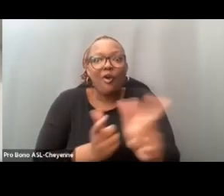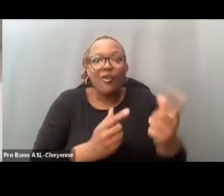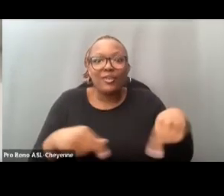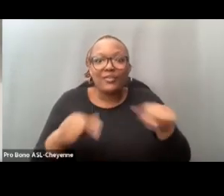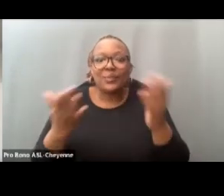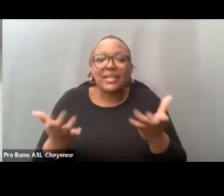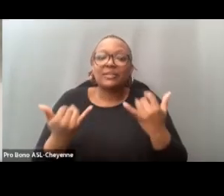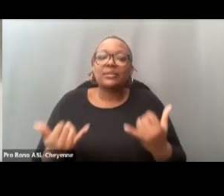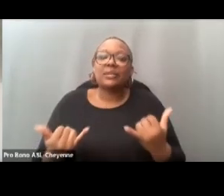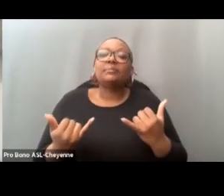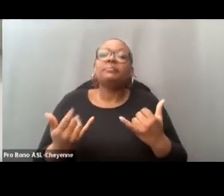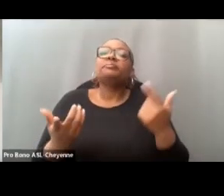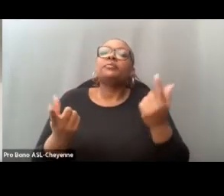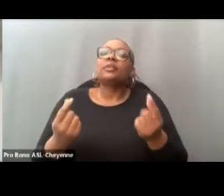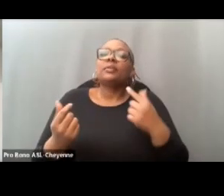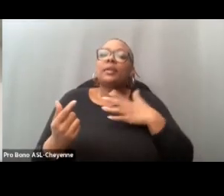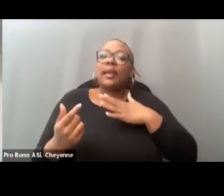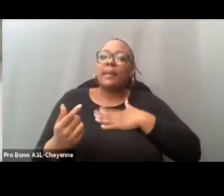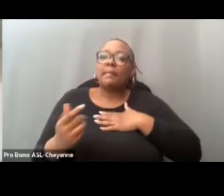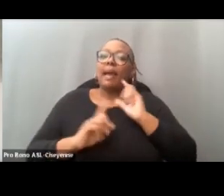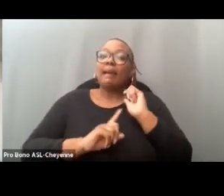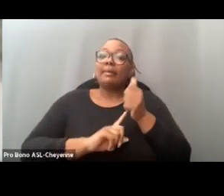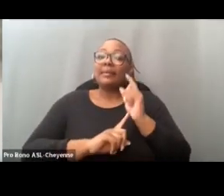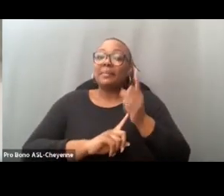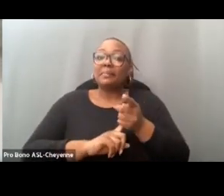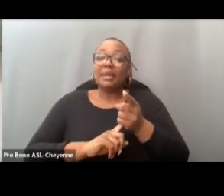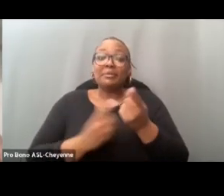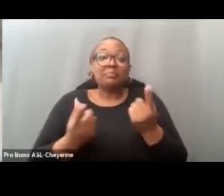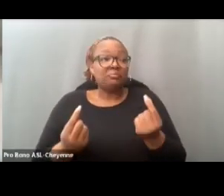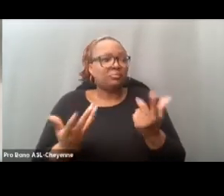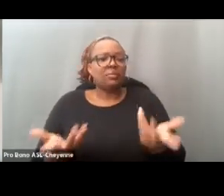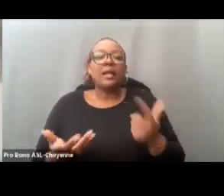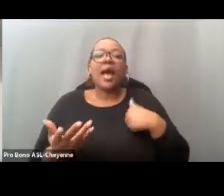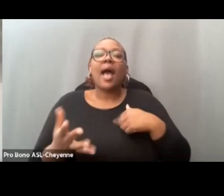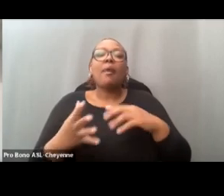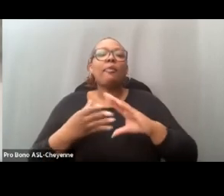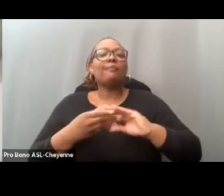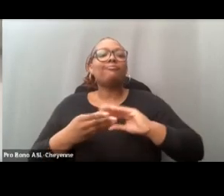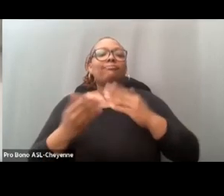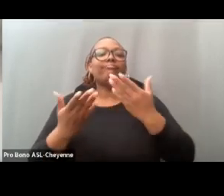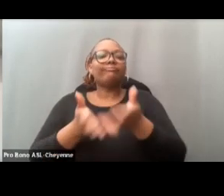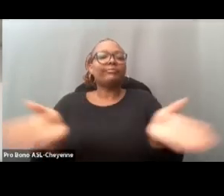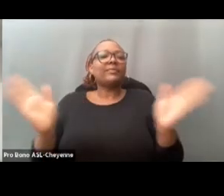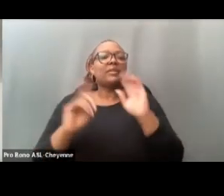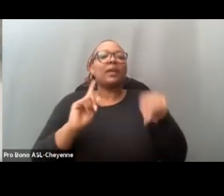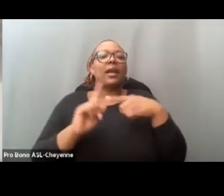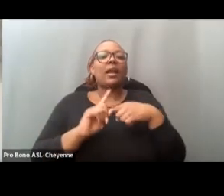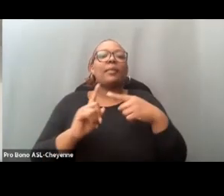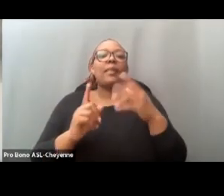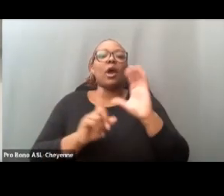What I'd like to do in my 10 minutes is speak a little bit generally about cultural diplomacy,